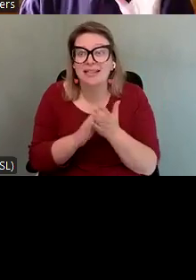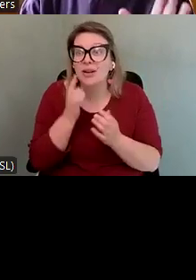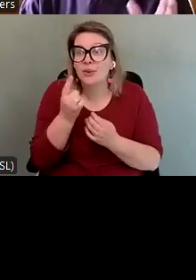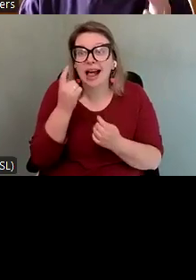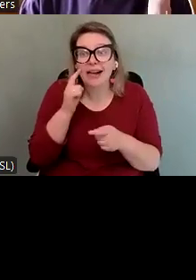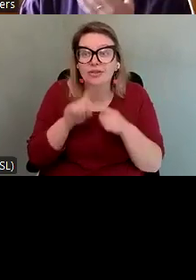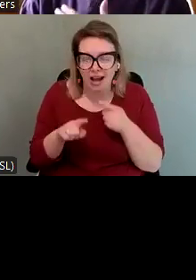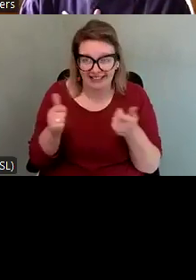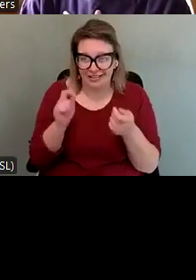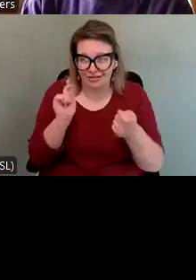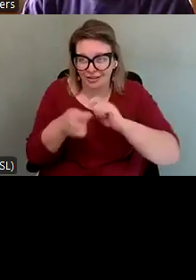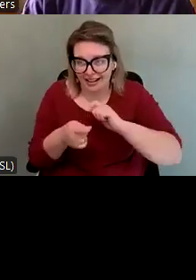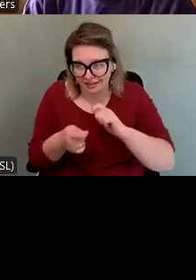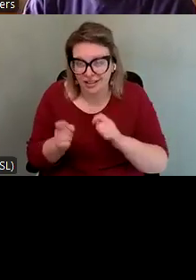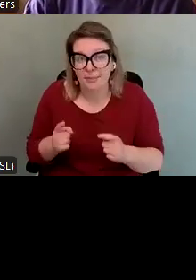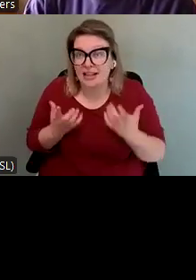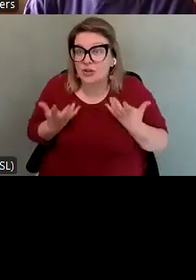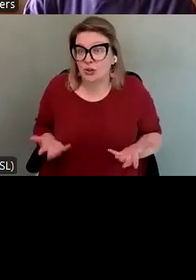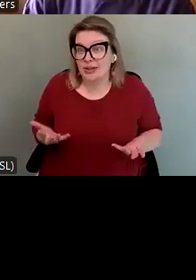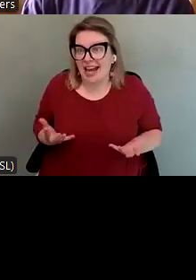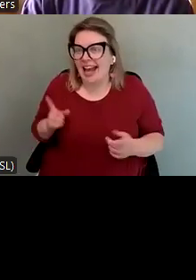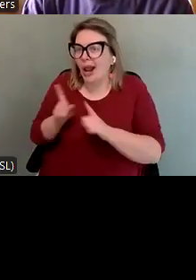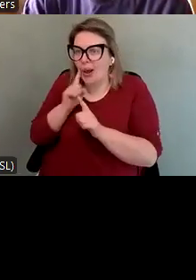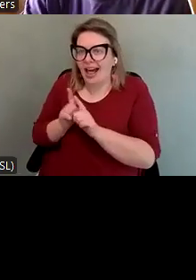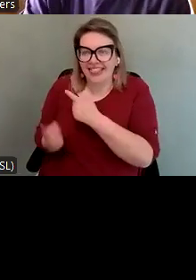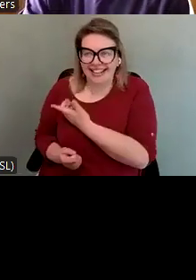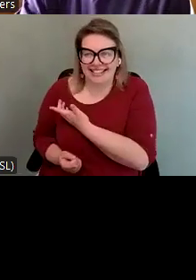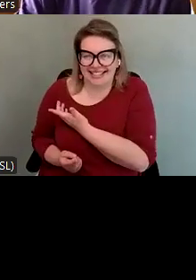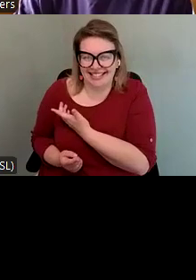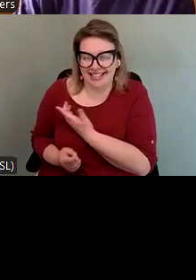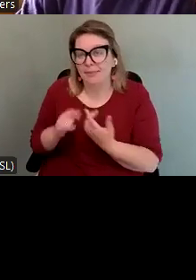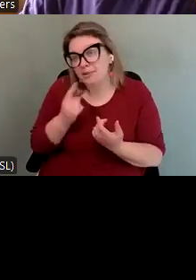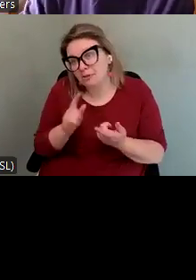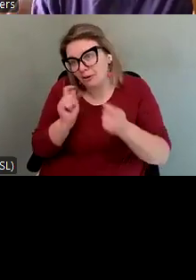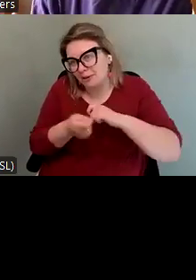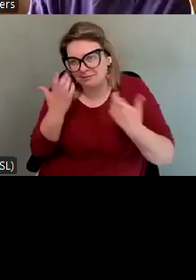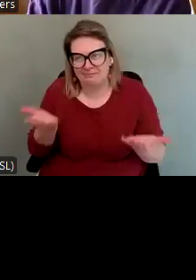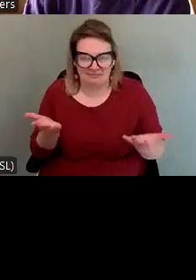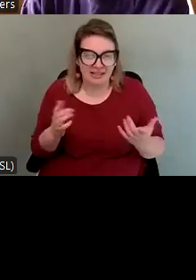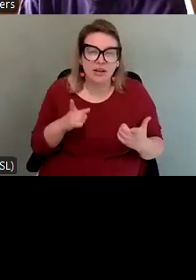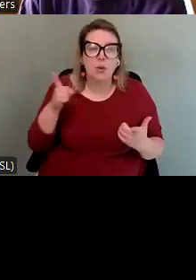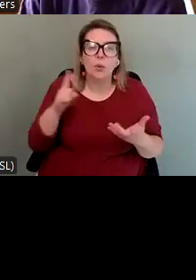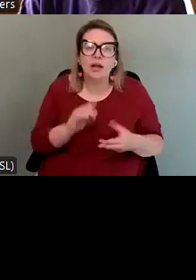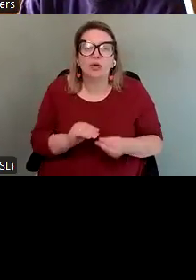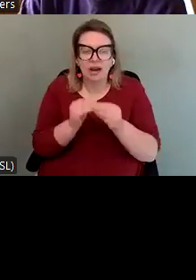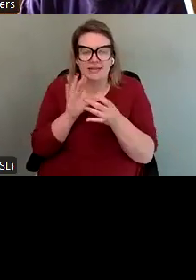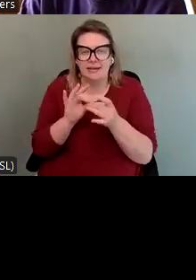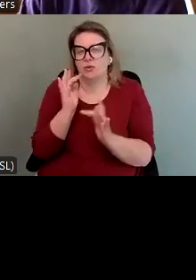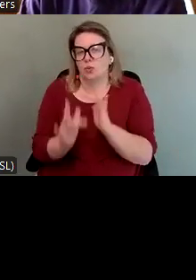Currently, today, you can go to datasets, and then we can create a new one. In this case, we're going to create one for the web.